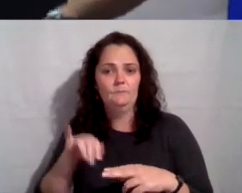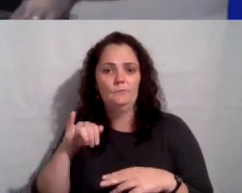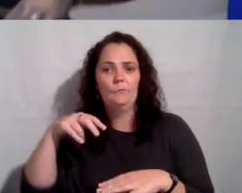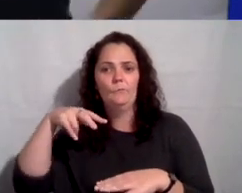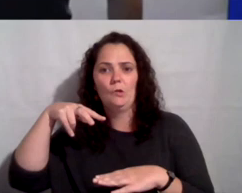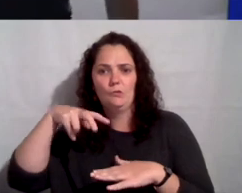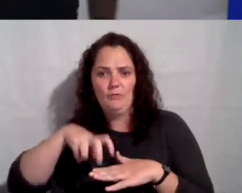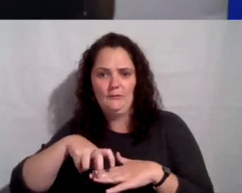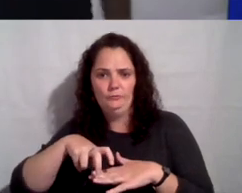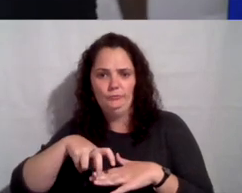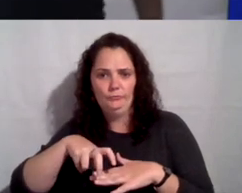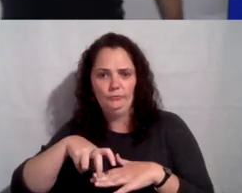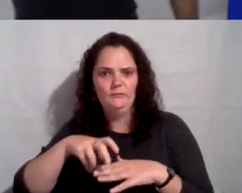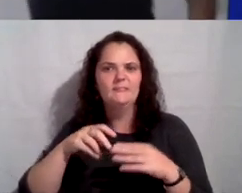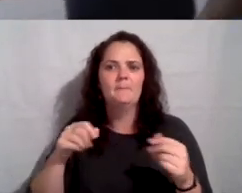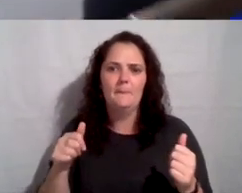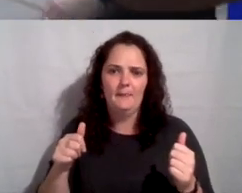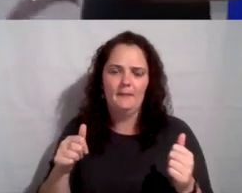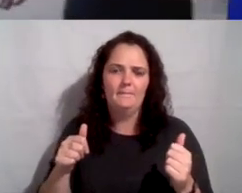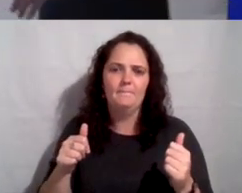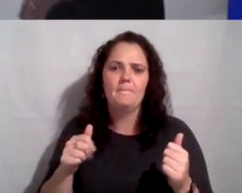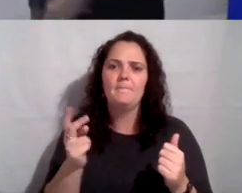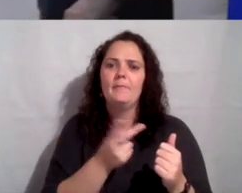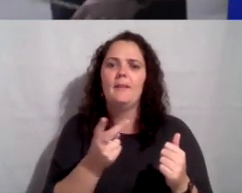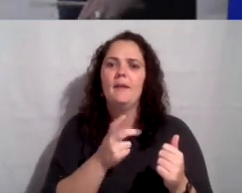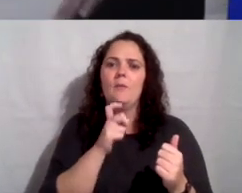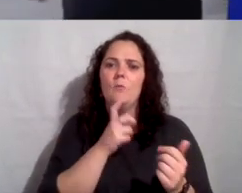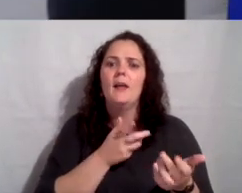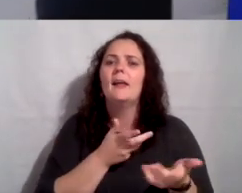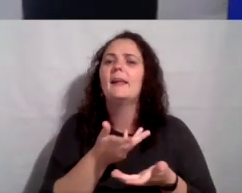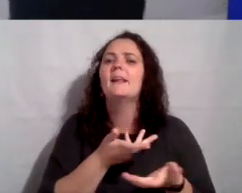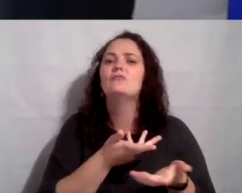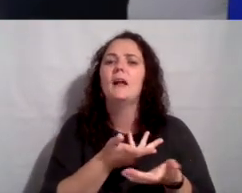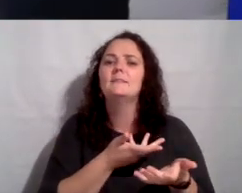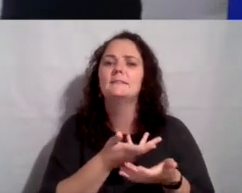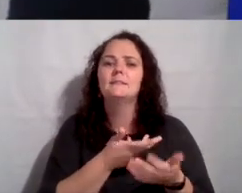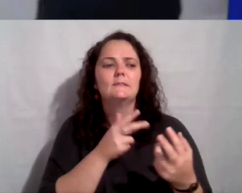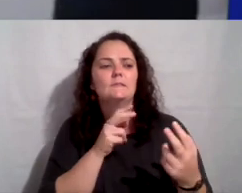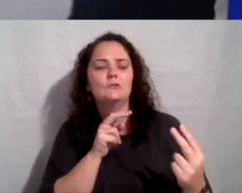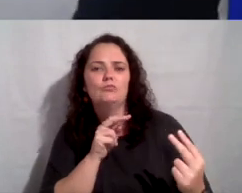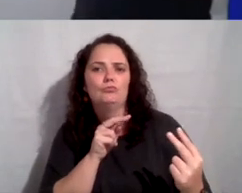they're going to be crouching here on the stage and they're going to be interacting and so you're going to have a slightly